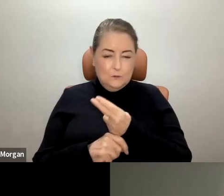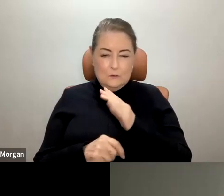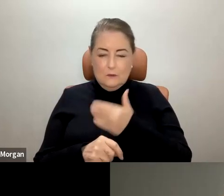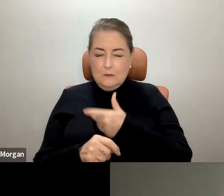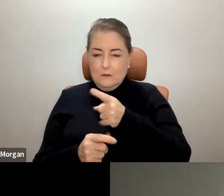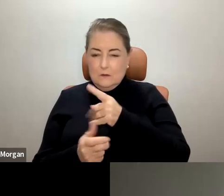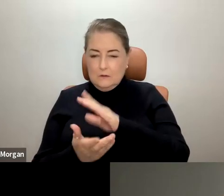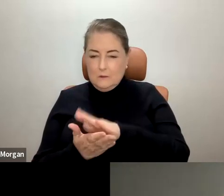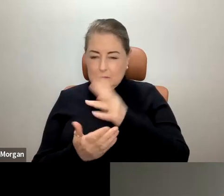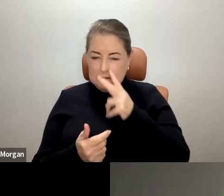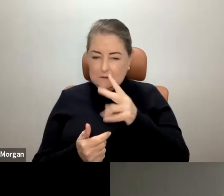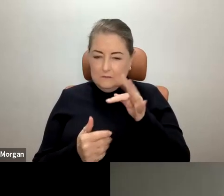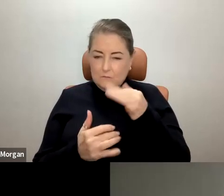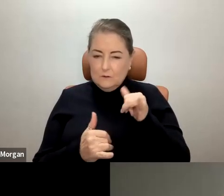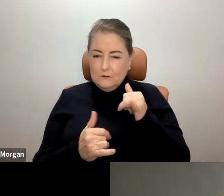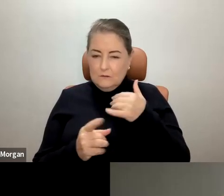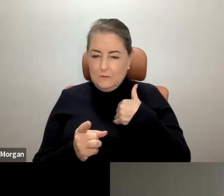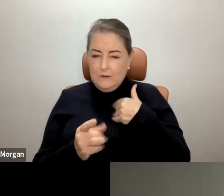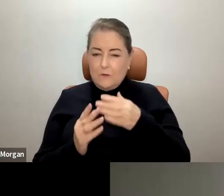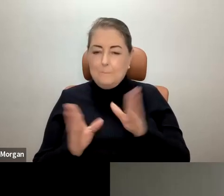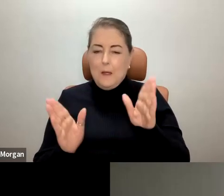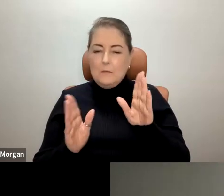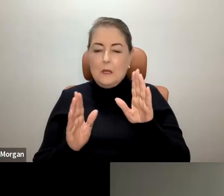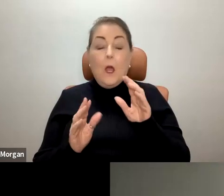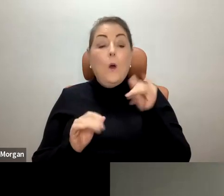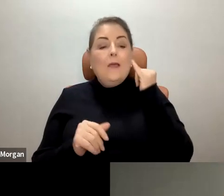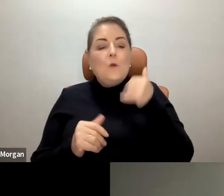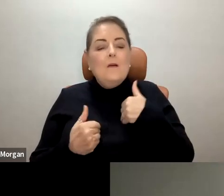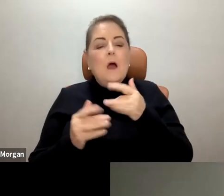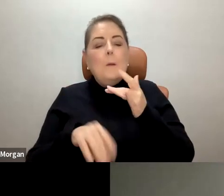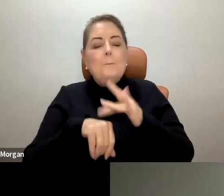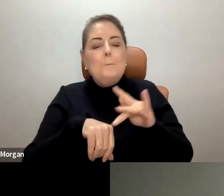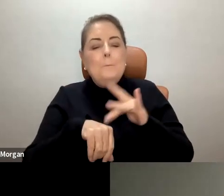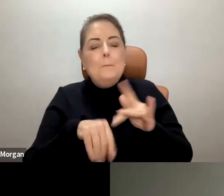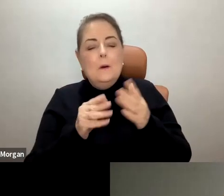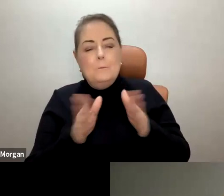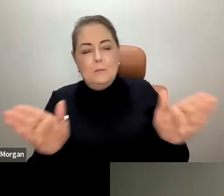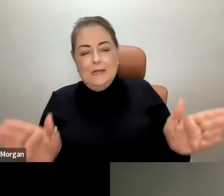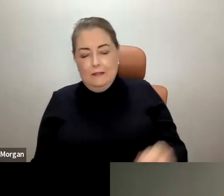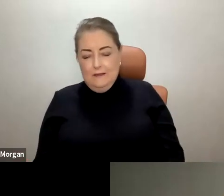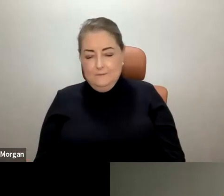to see if we have one that's publicly available.